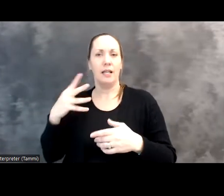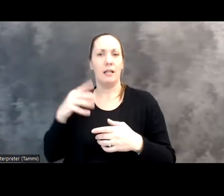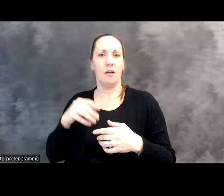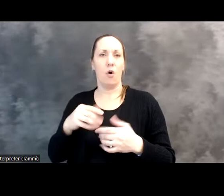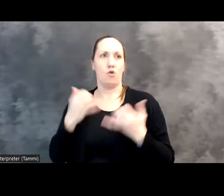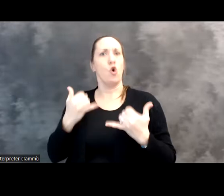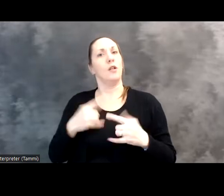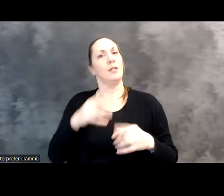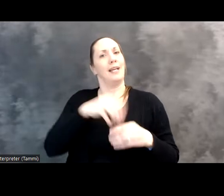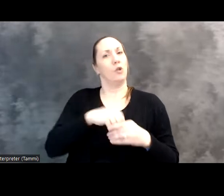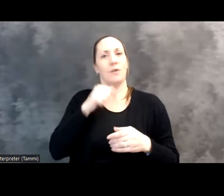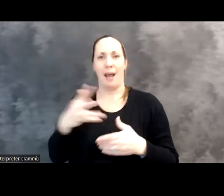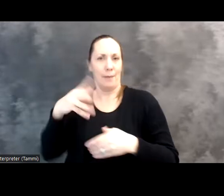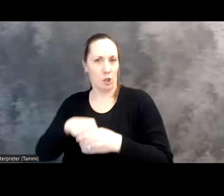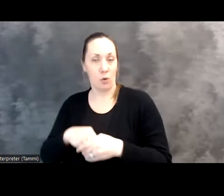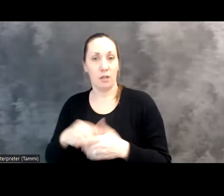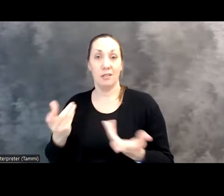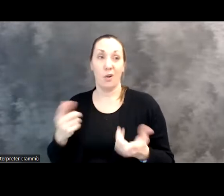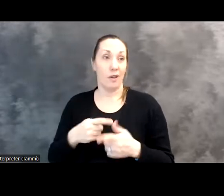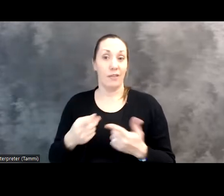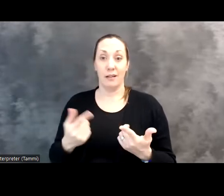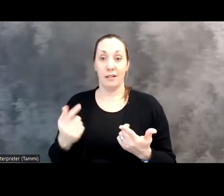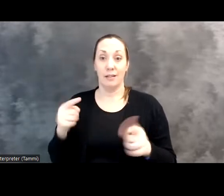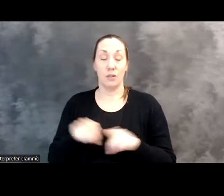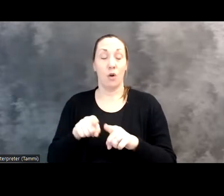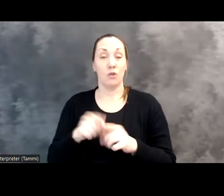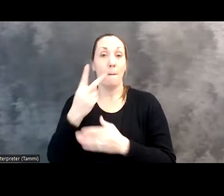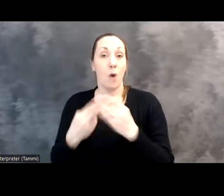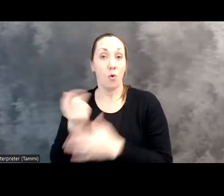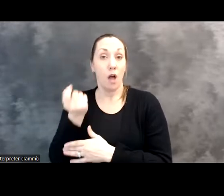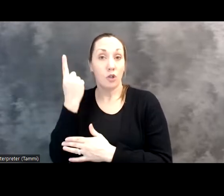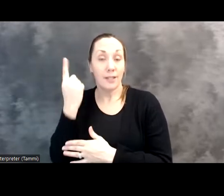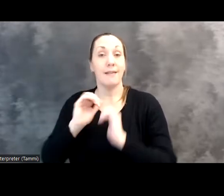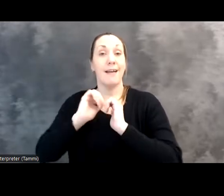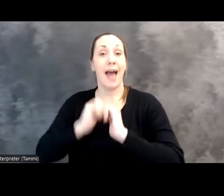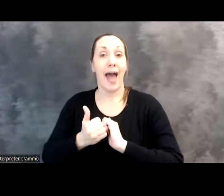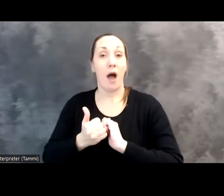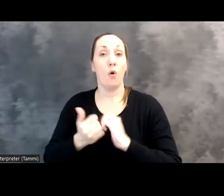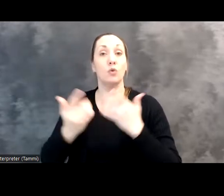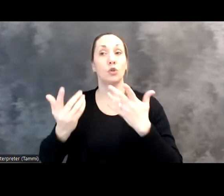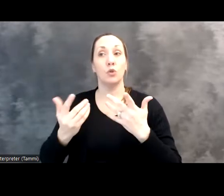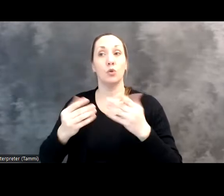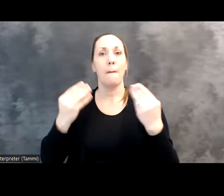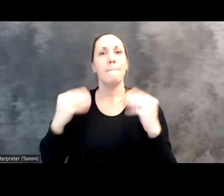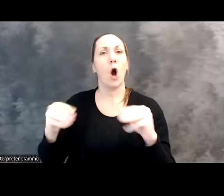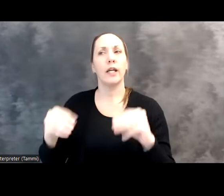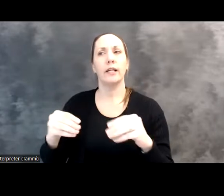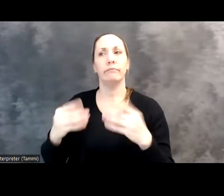understanding of what can be and what cannot be included in regulation, or why things are not included.